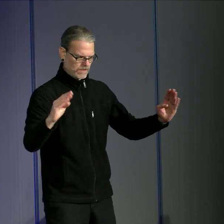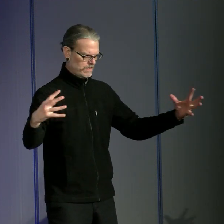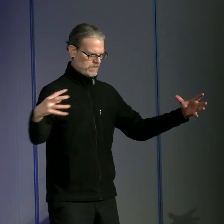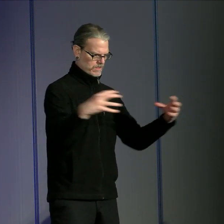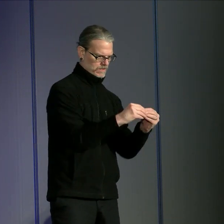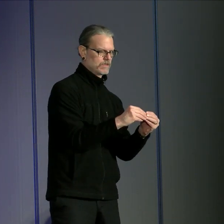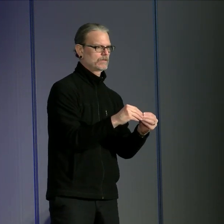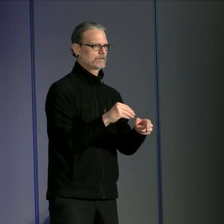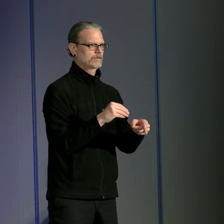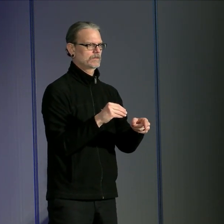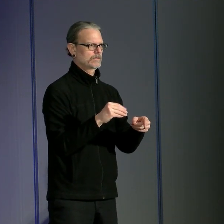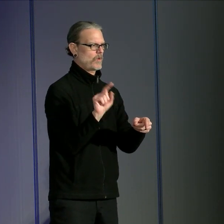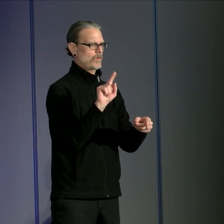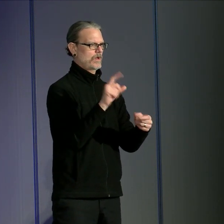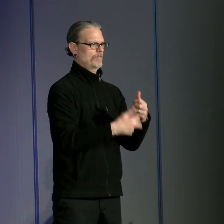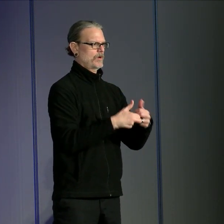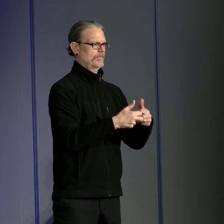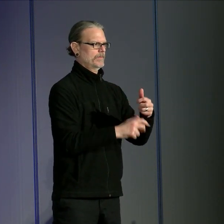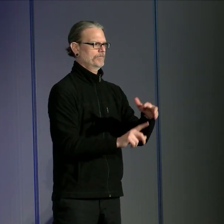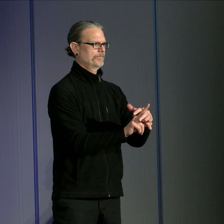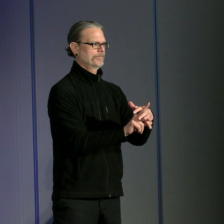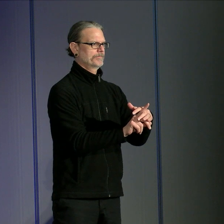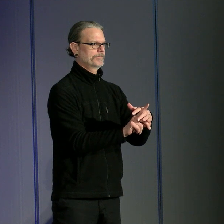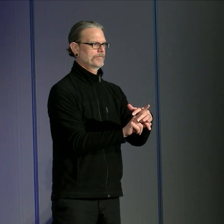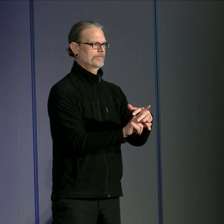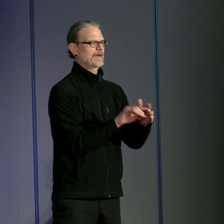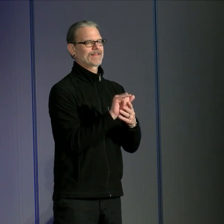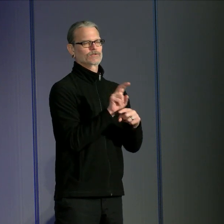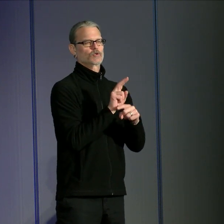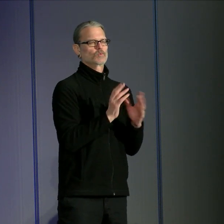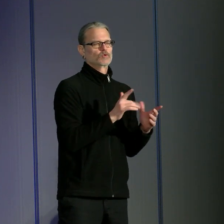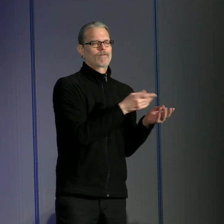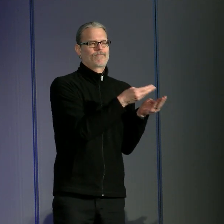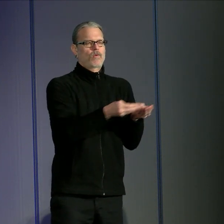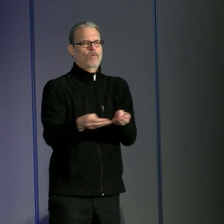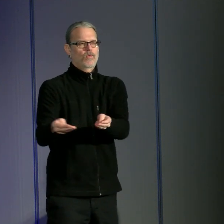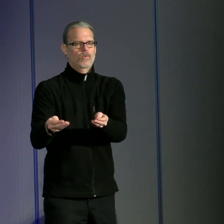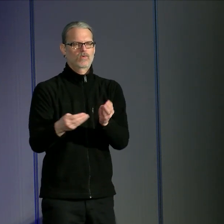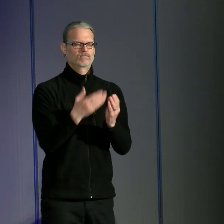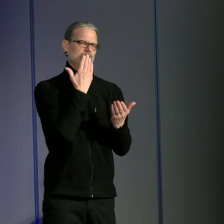There's lots of ways of doing user flow, but that's one good example.